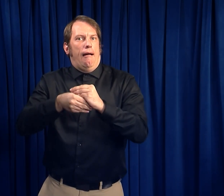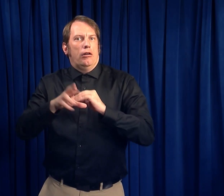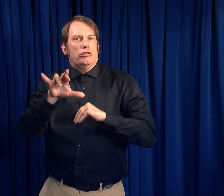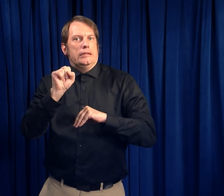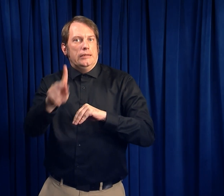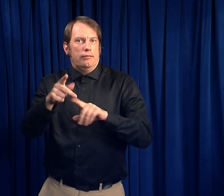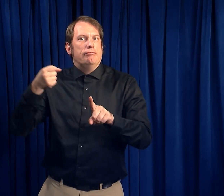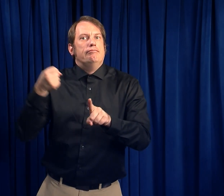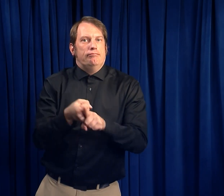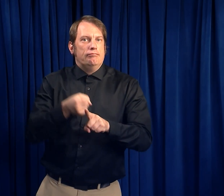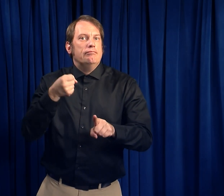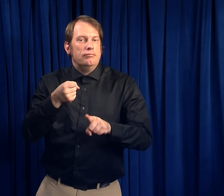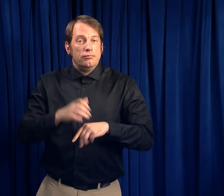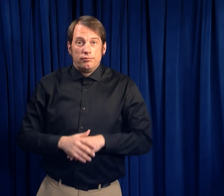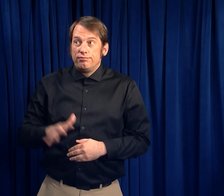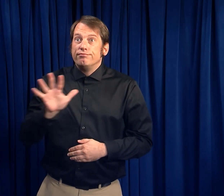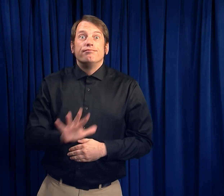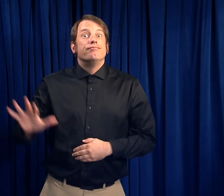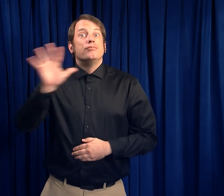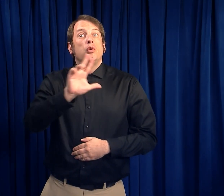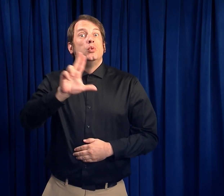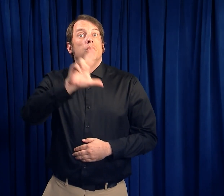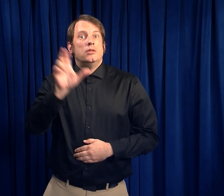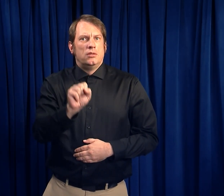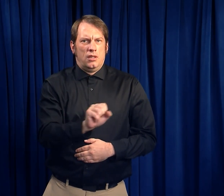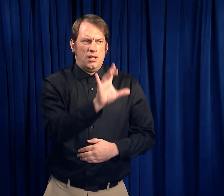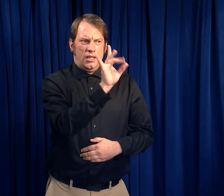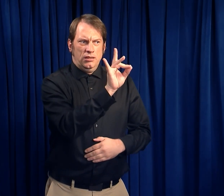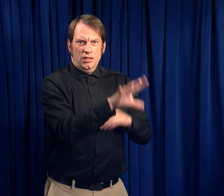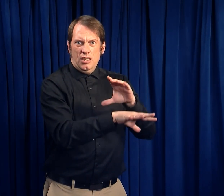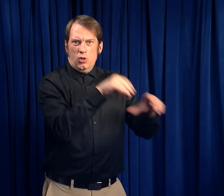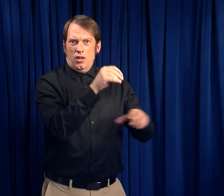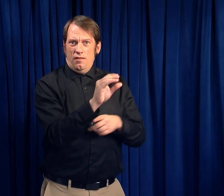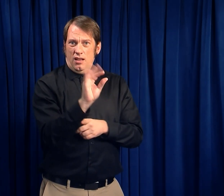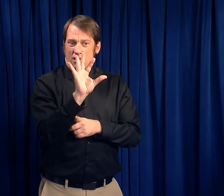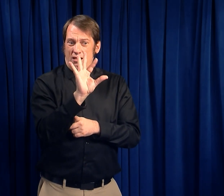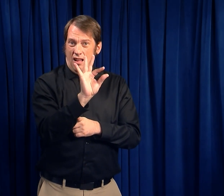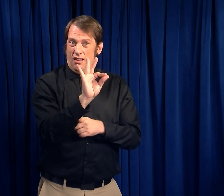In the United States, eight out of 10 COVID-19-related deaths